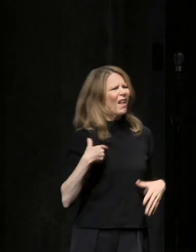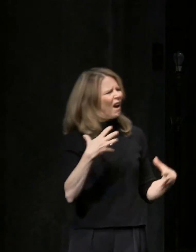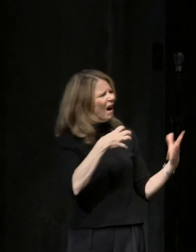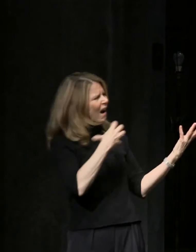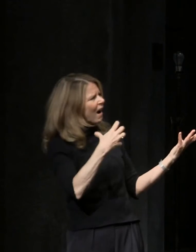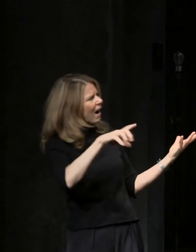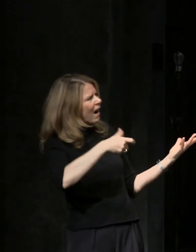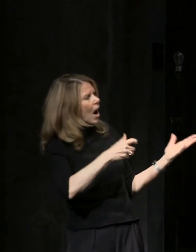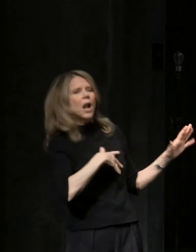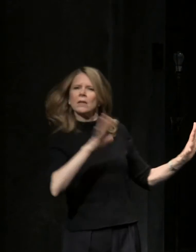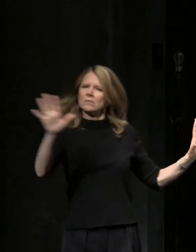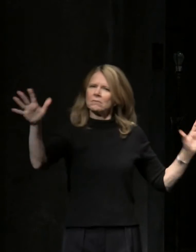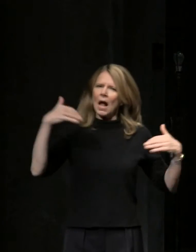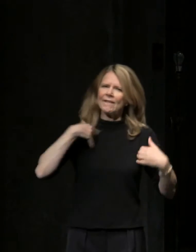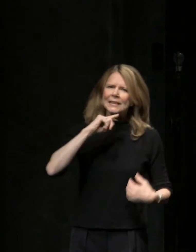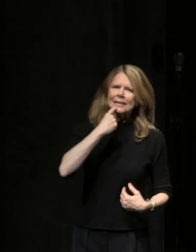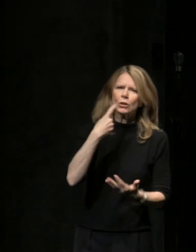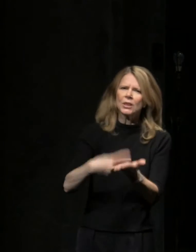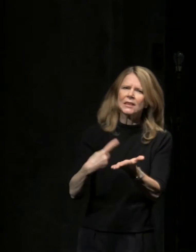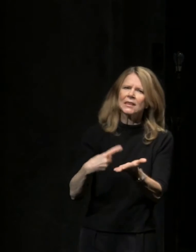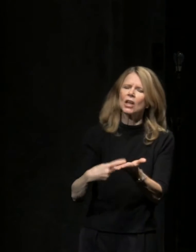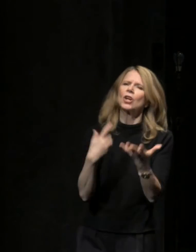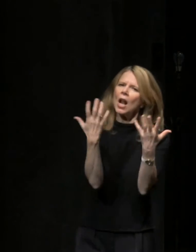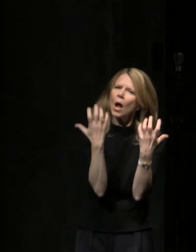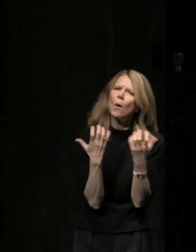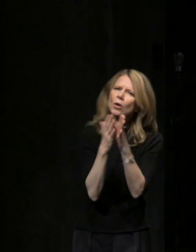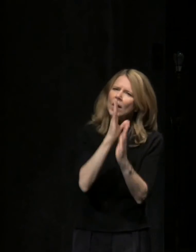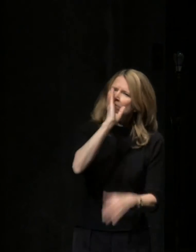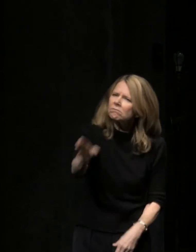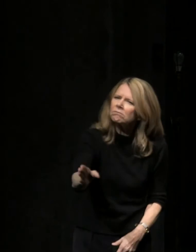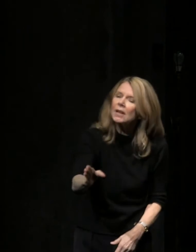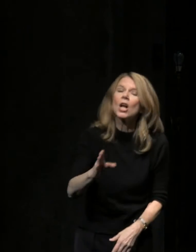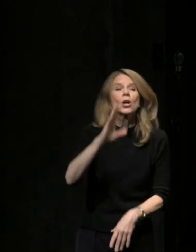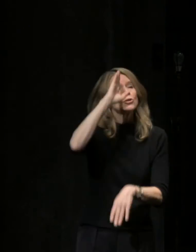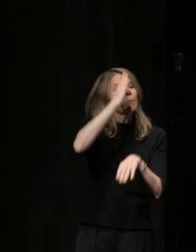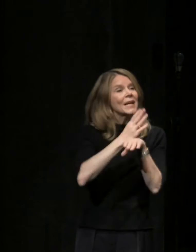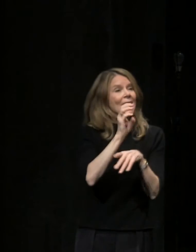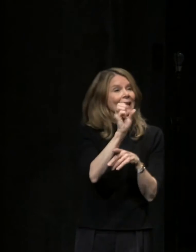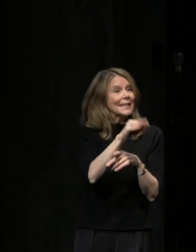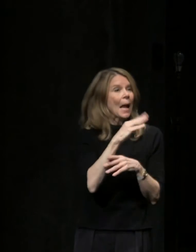"I'm asking you a serious question.” So Sam, at 12 years old, turns to me and says,